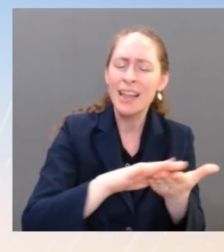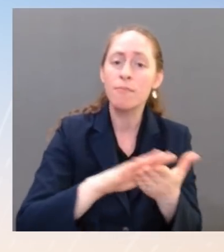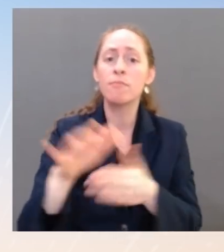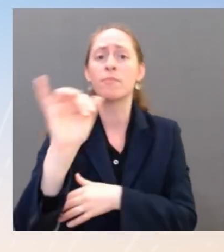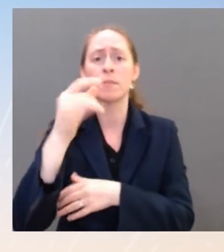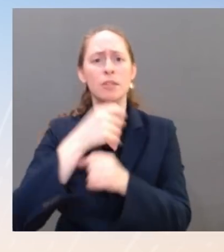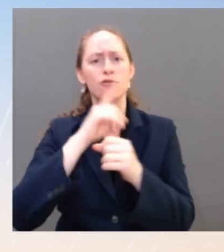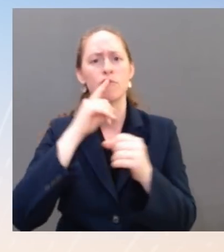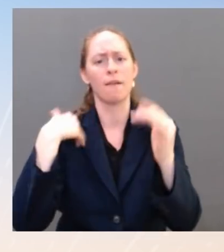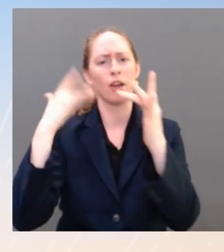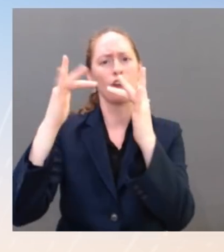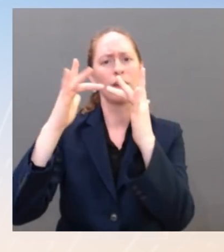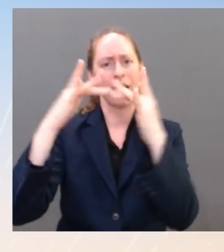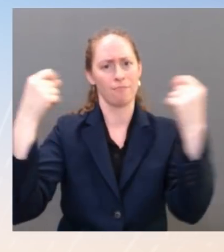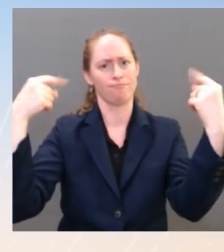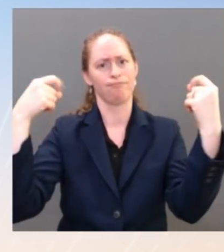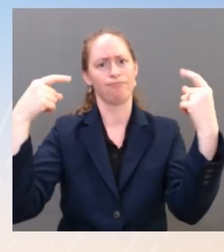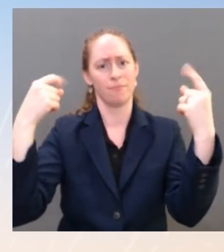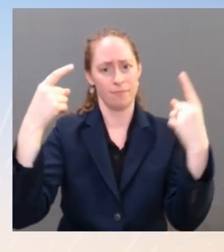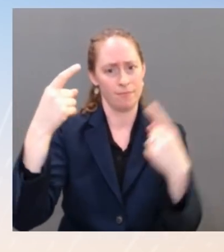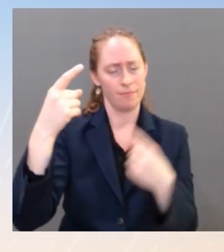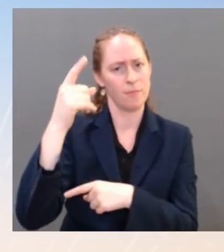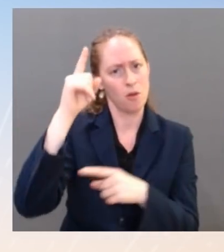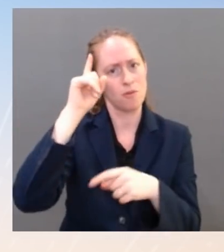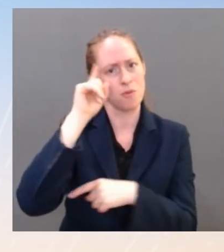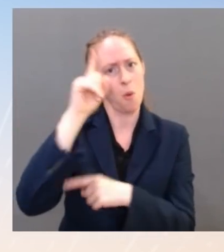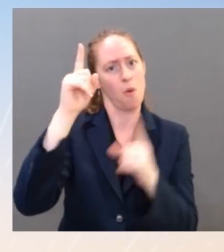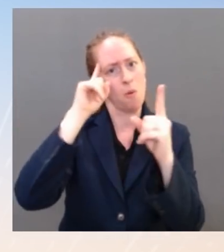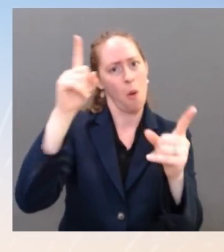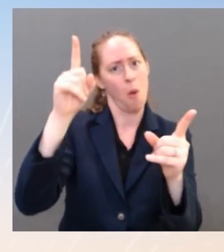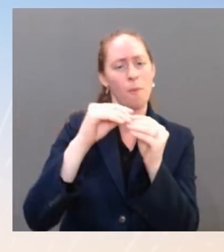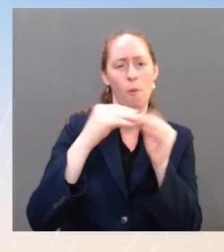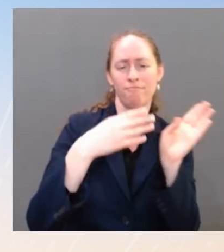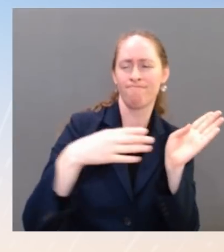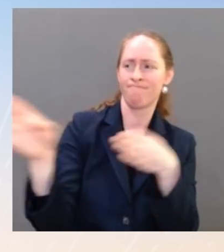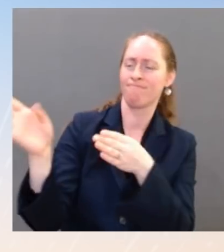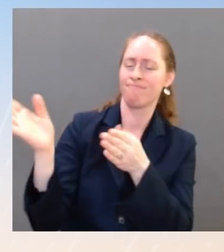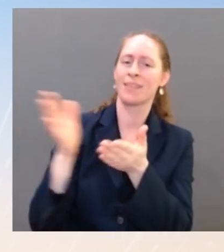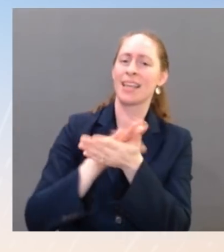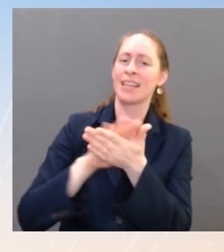And I have to say that this group of individuals behind us, one team, one fight, one voice mission,